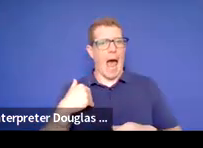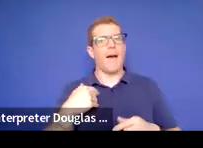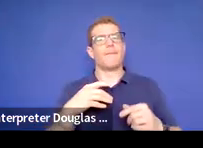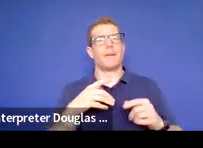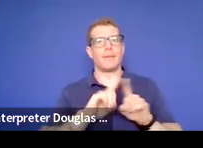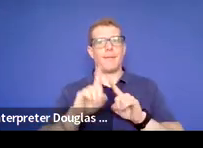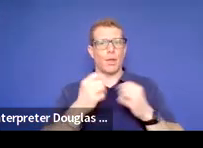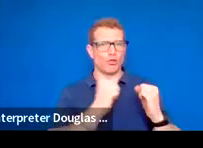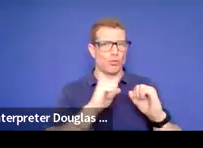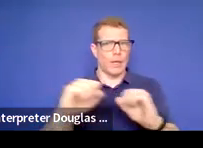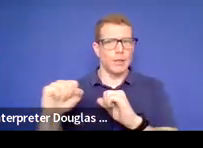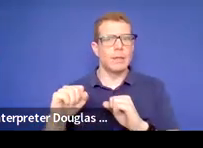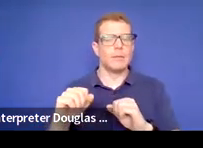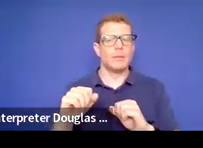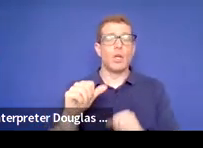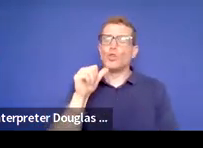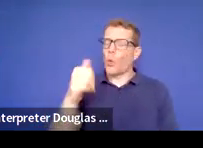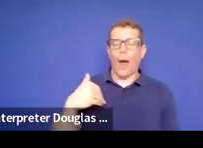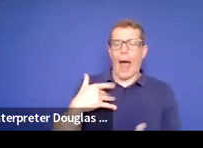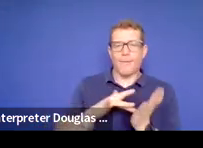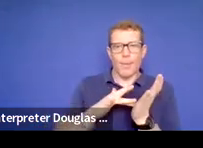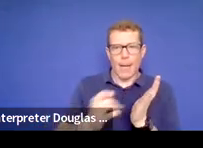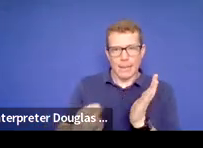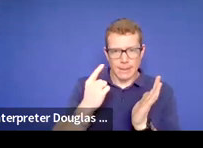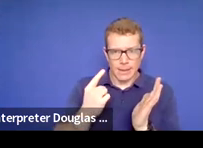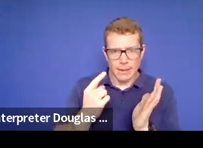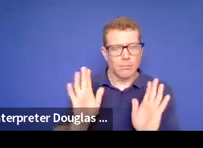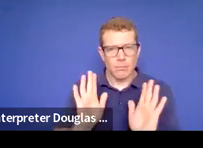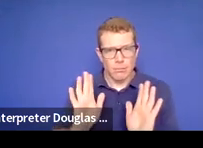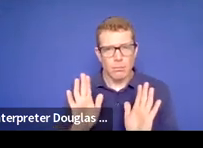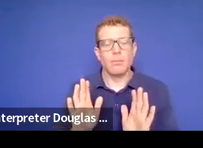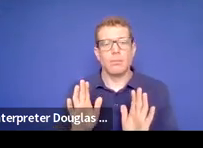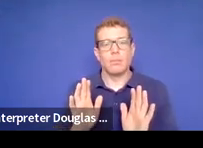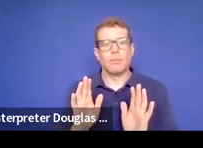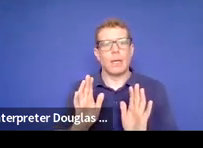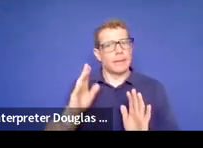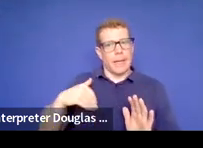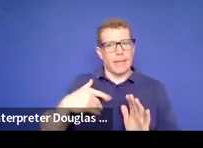There's no medicine that you can take okay it's they haven't found that yet they're working very hard to find that.